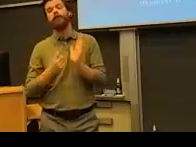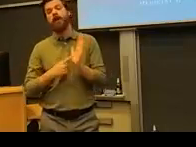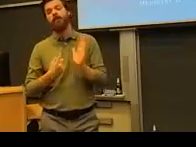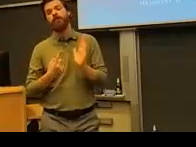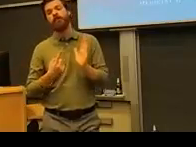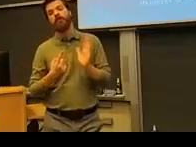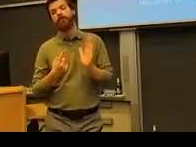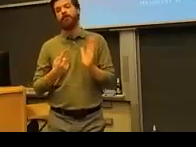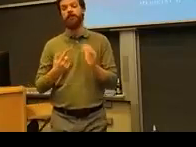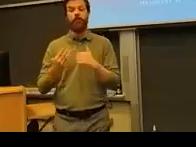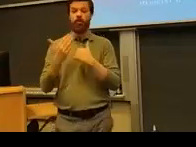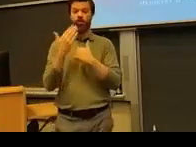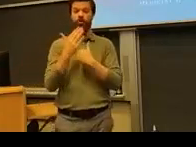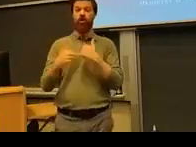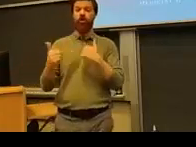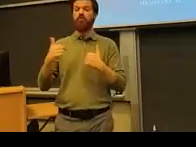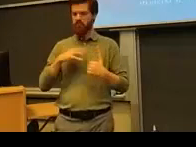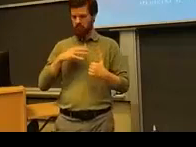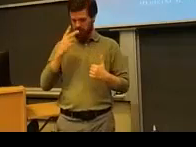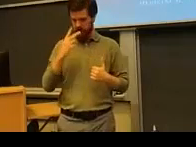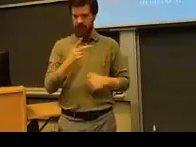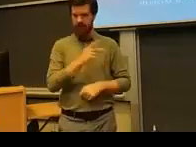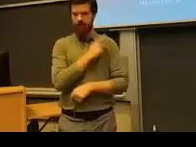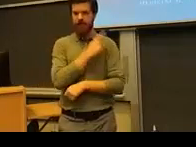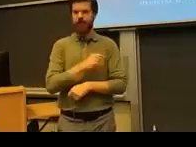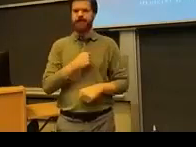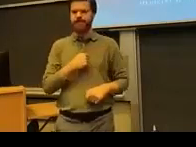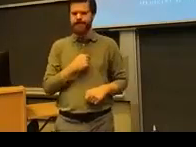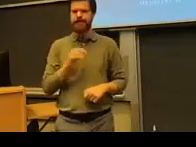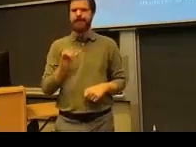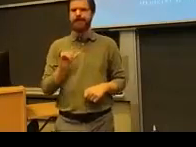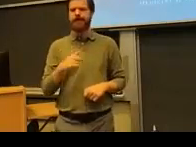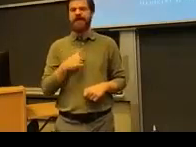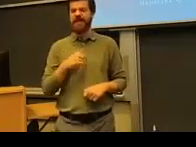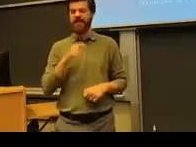get called to see patients that I I don't maybe necessarily need to see like they're already